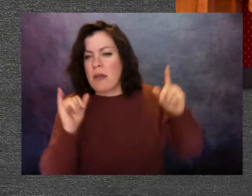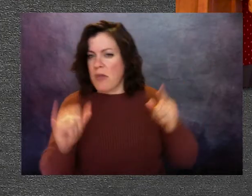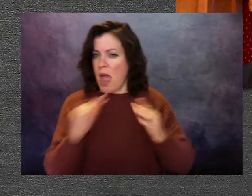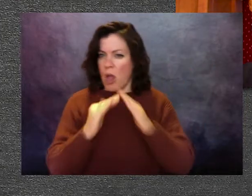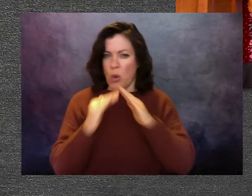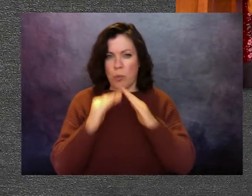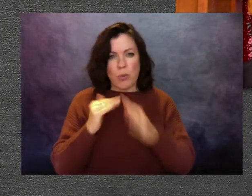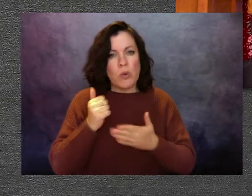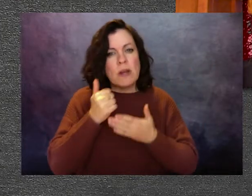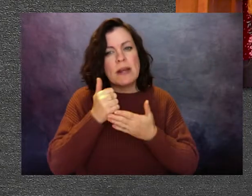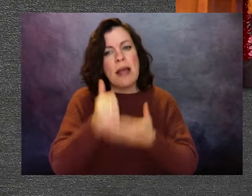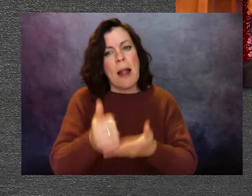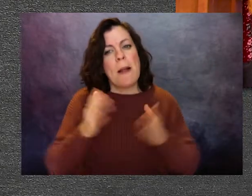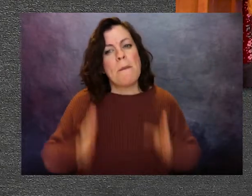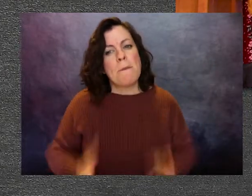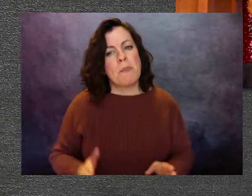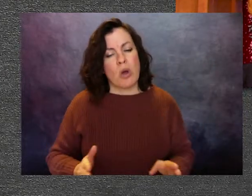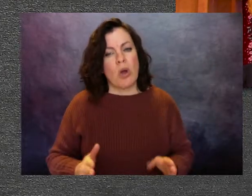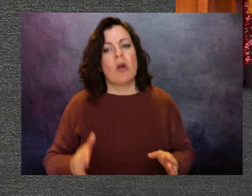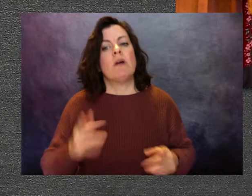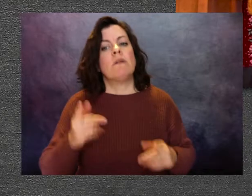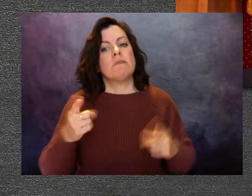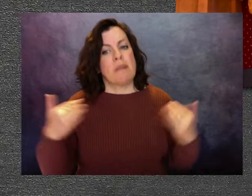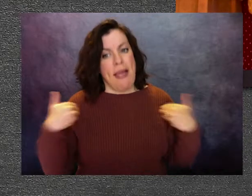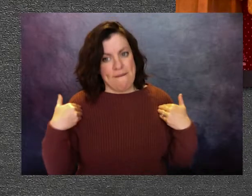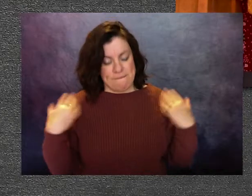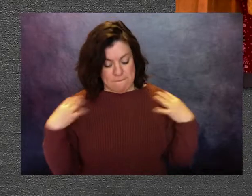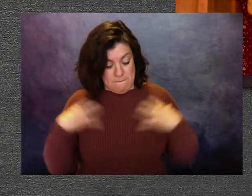wears a badge, a vest,